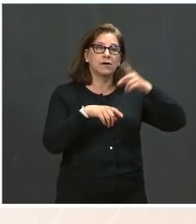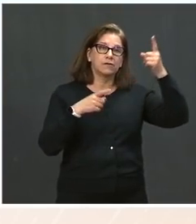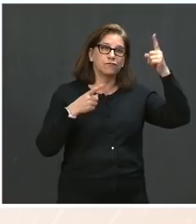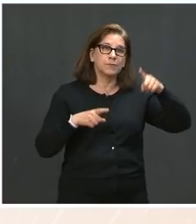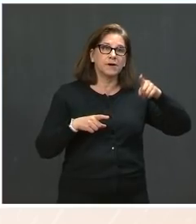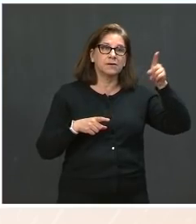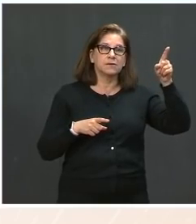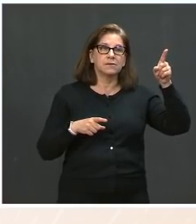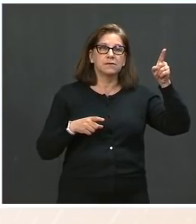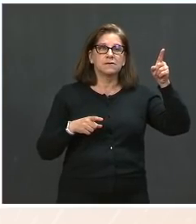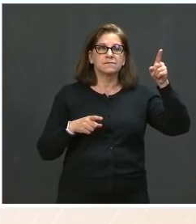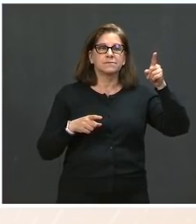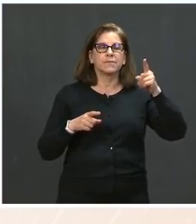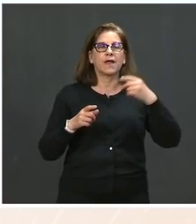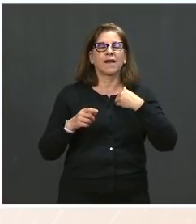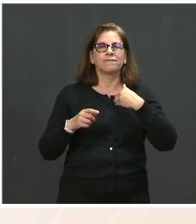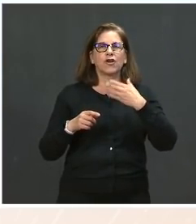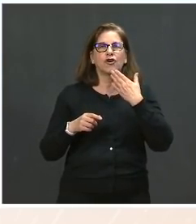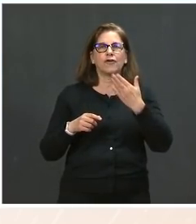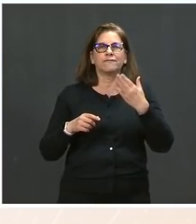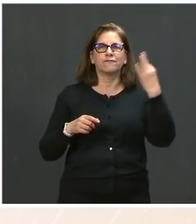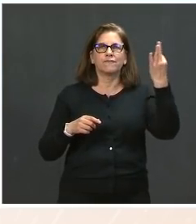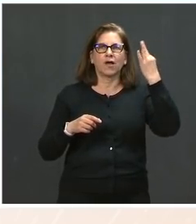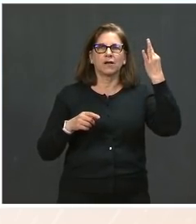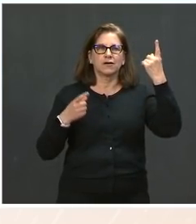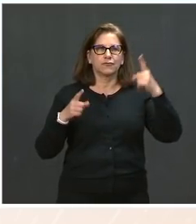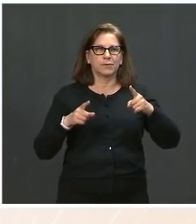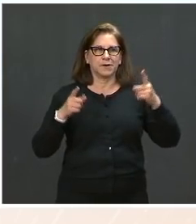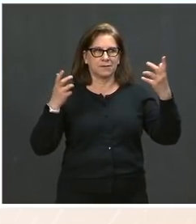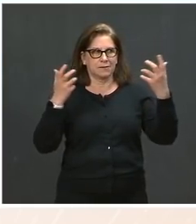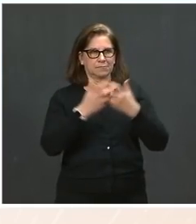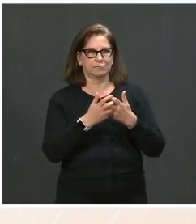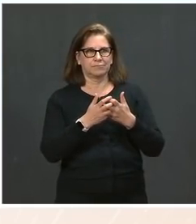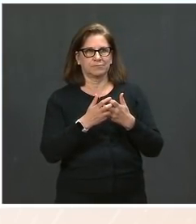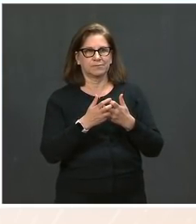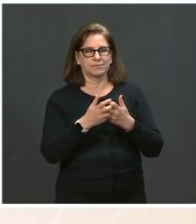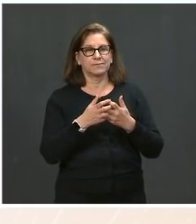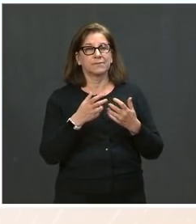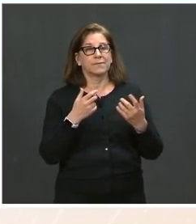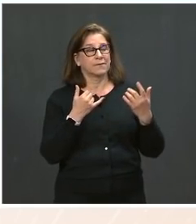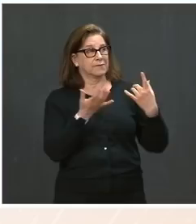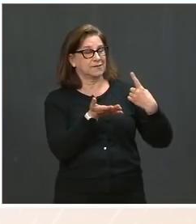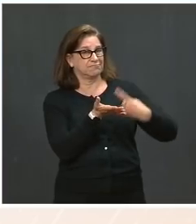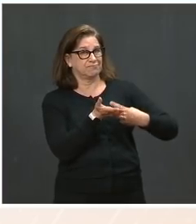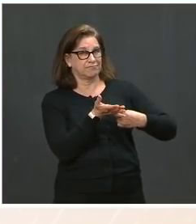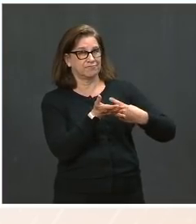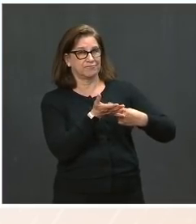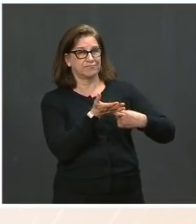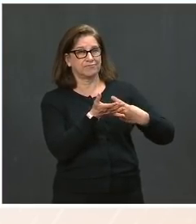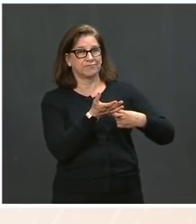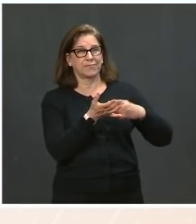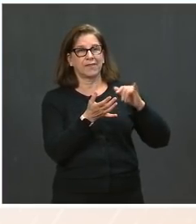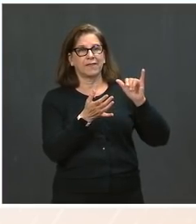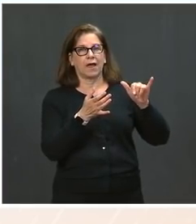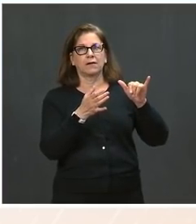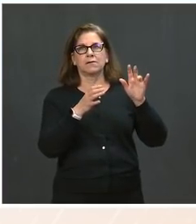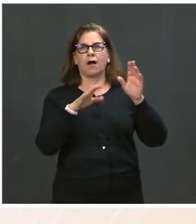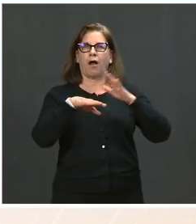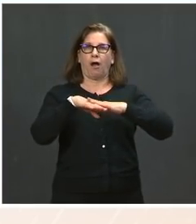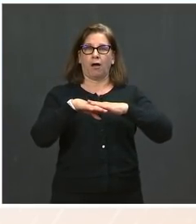At this point, I would expect that engagements and discussions are at the level of the State Department. And I expect my colleague over there --